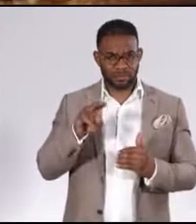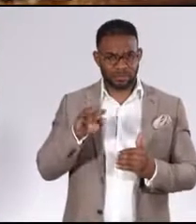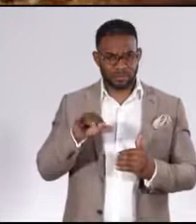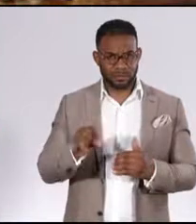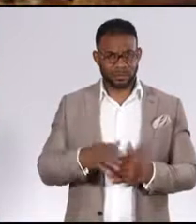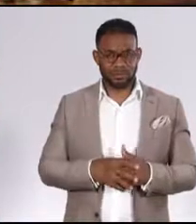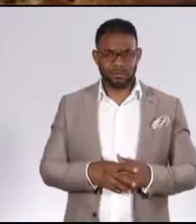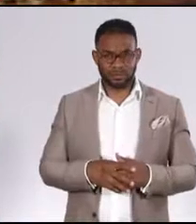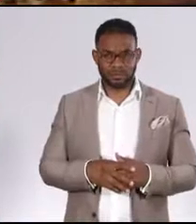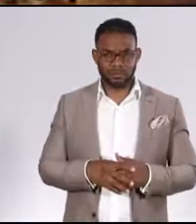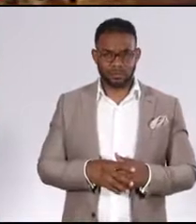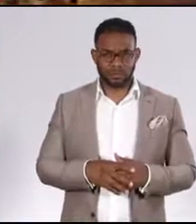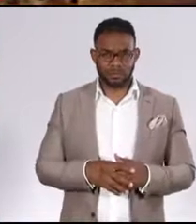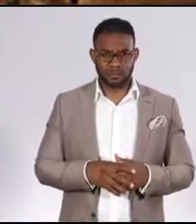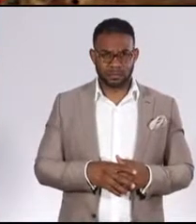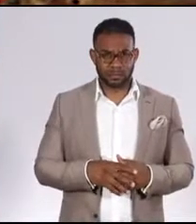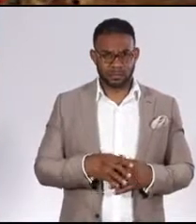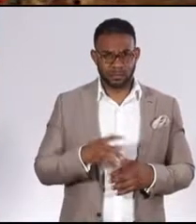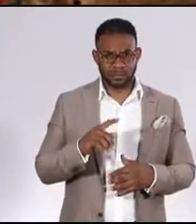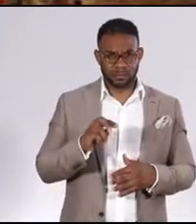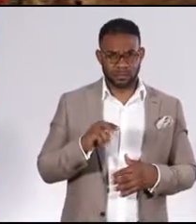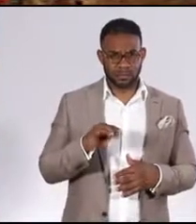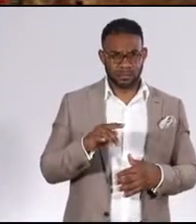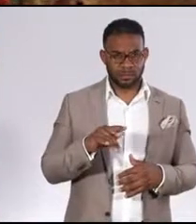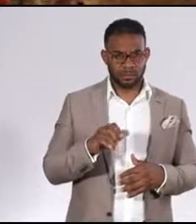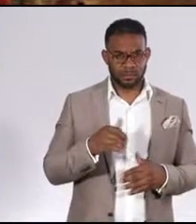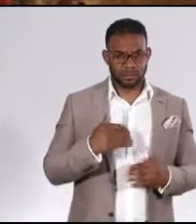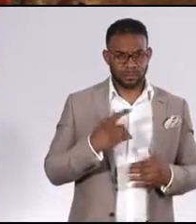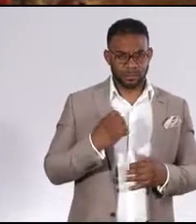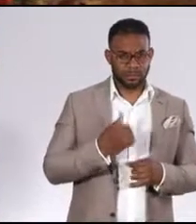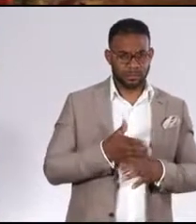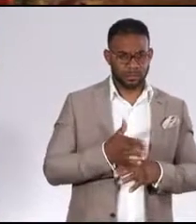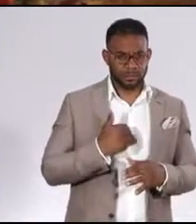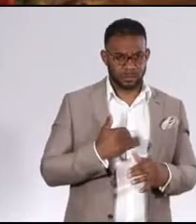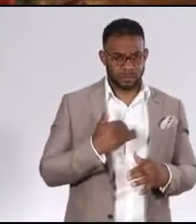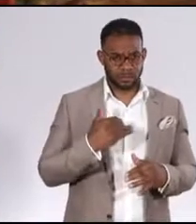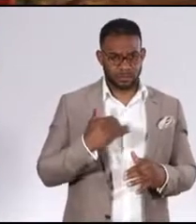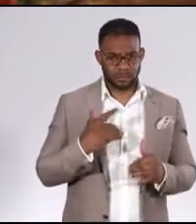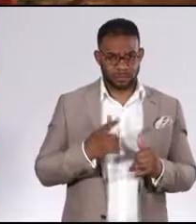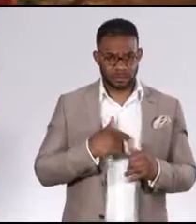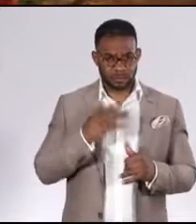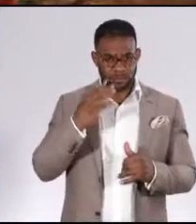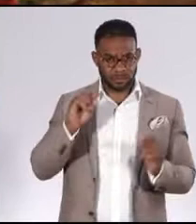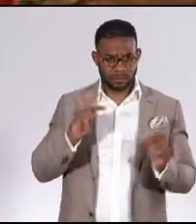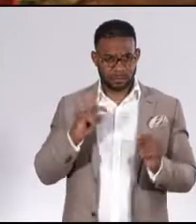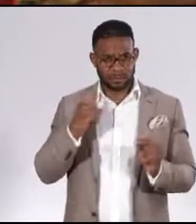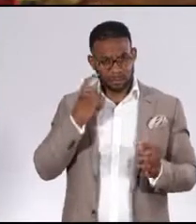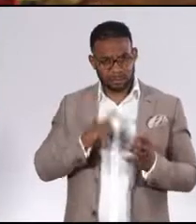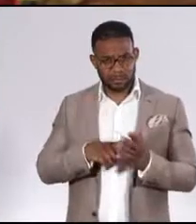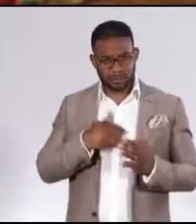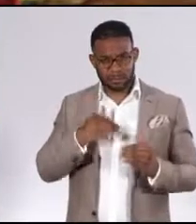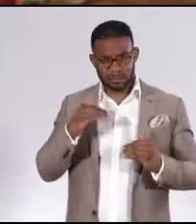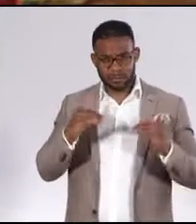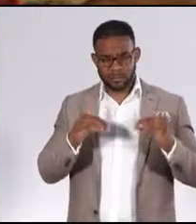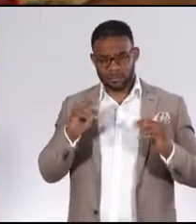and and Tonight is nearly a year after my initial injury. I started noticing I was having balance issues.